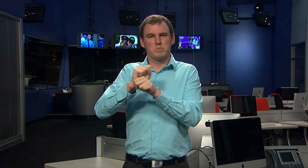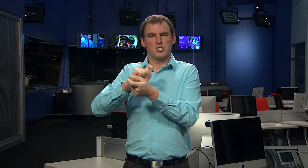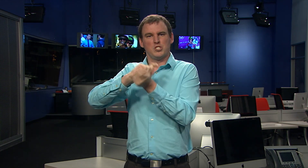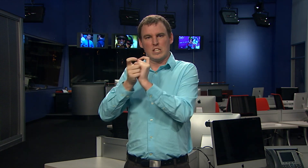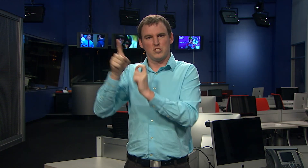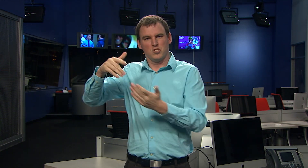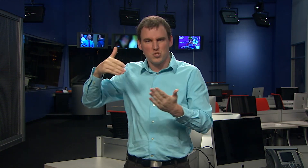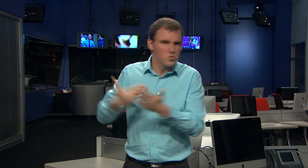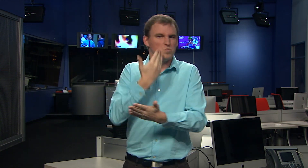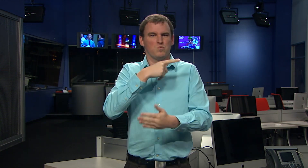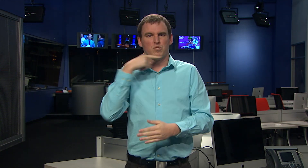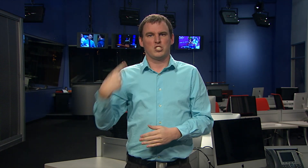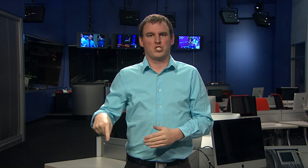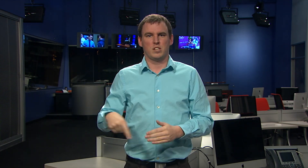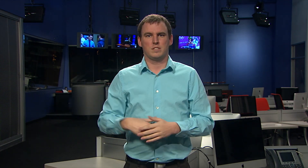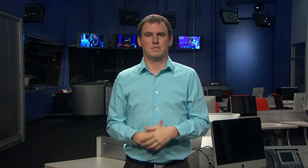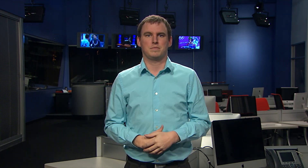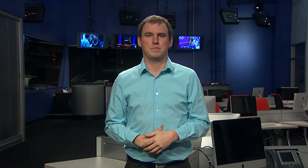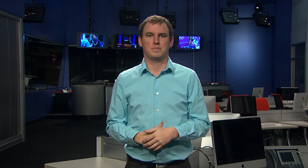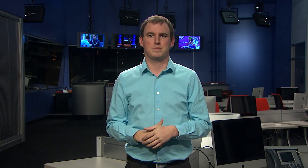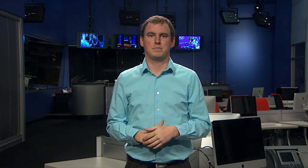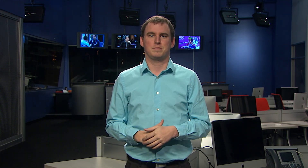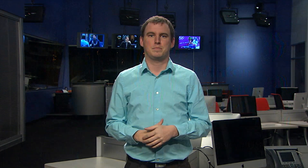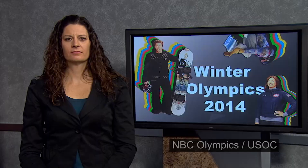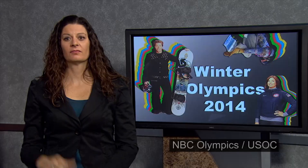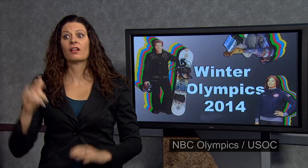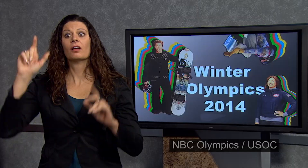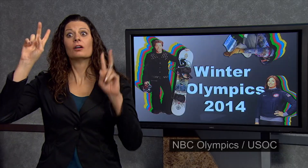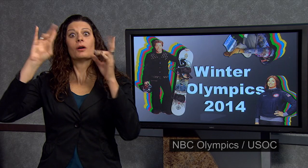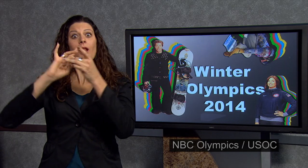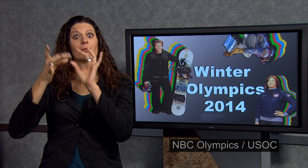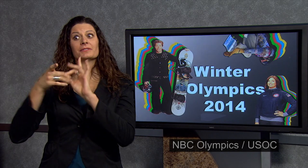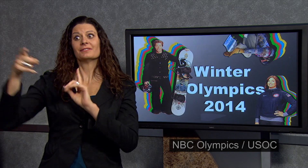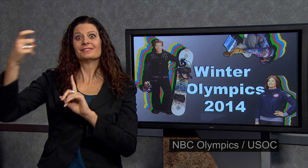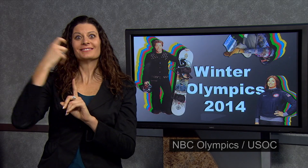THE WORLD THE NEW RUSSIA.